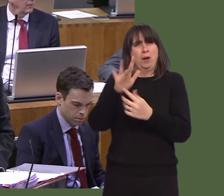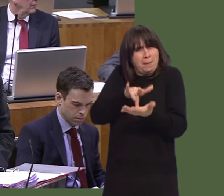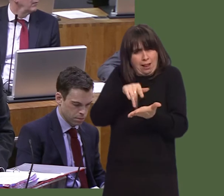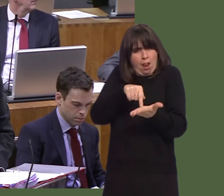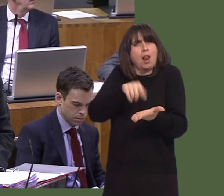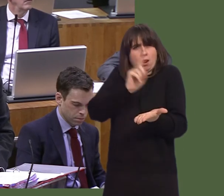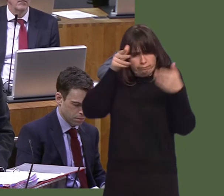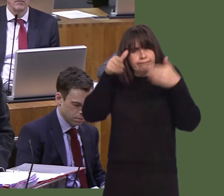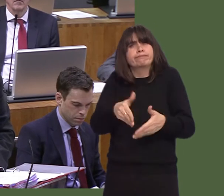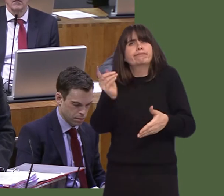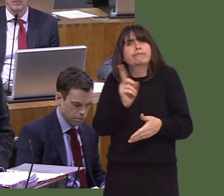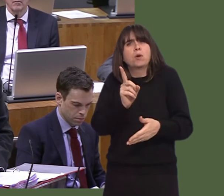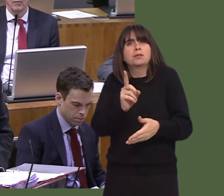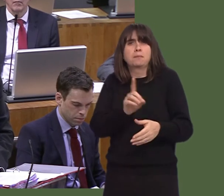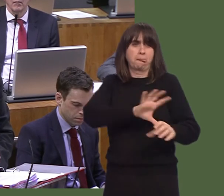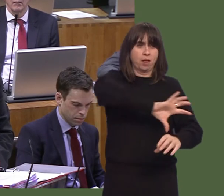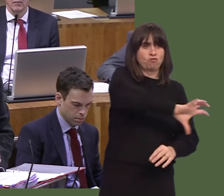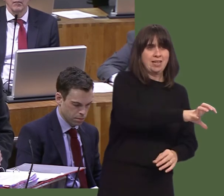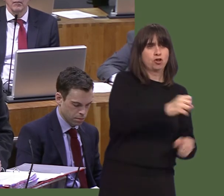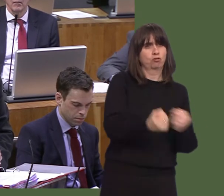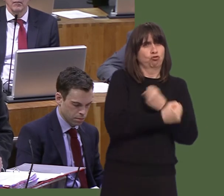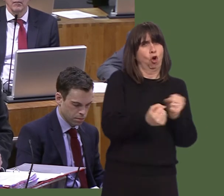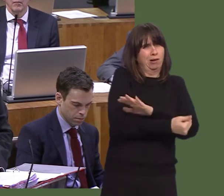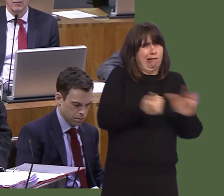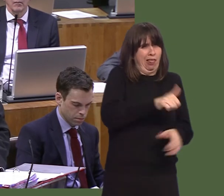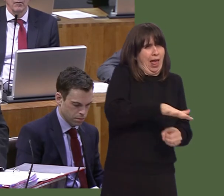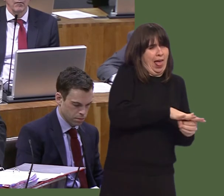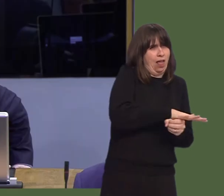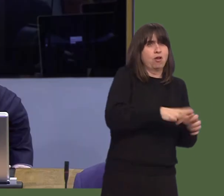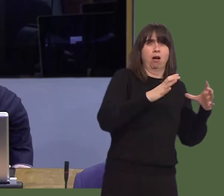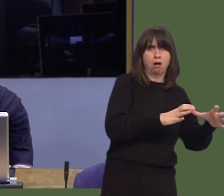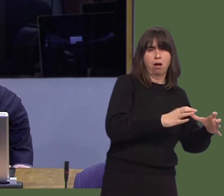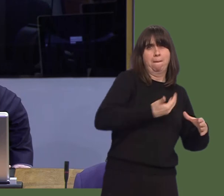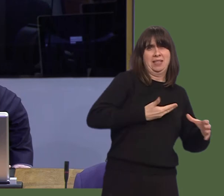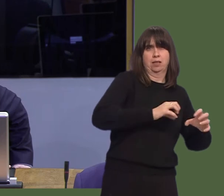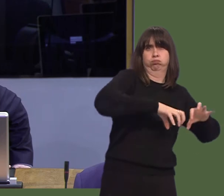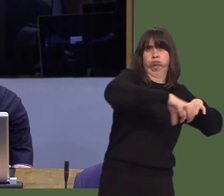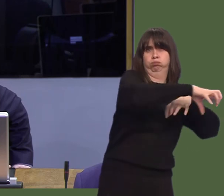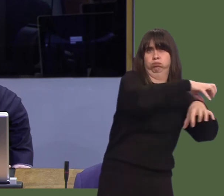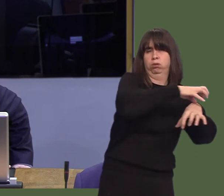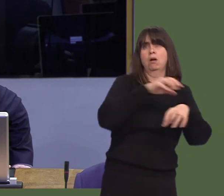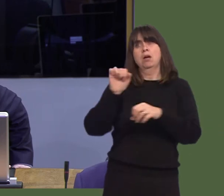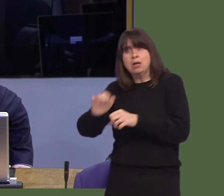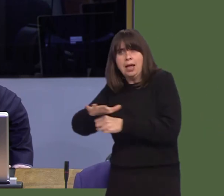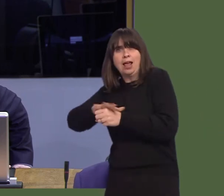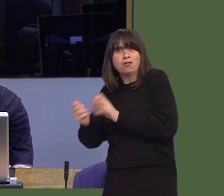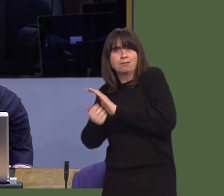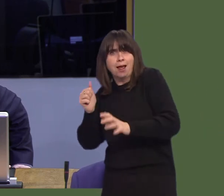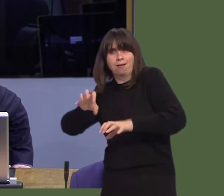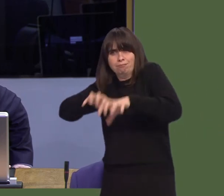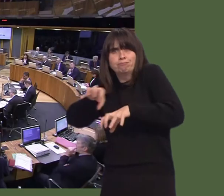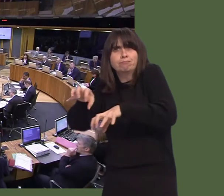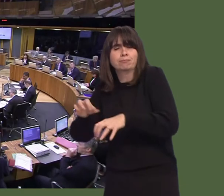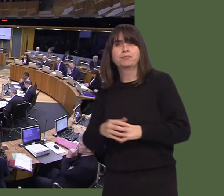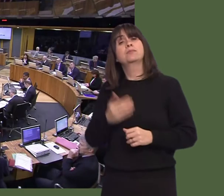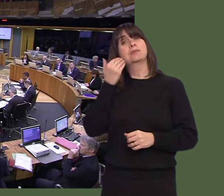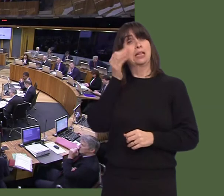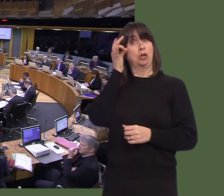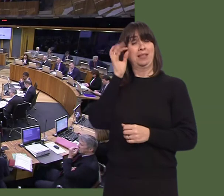I appeal to Members not to just oppose any changes as they arise, because there are difficult